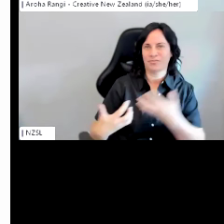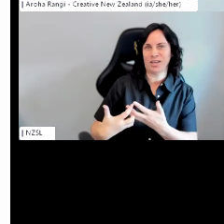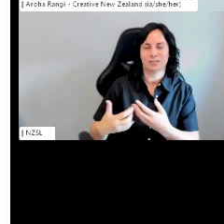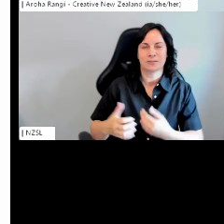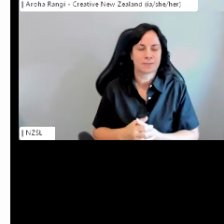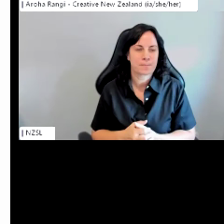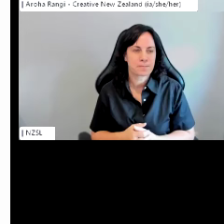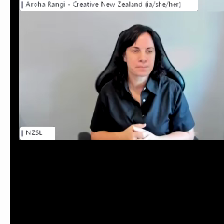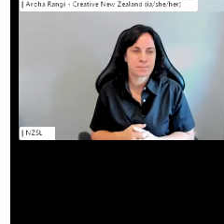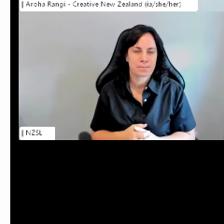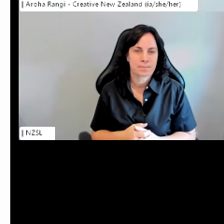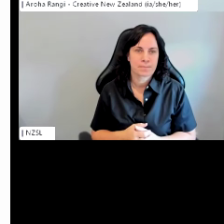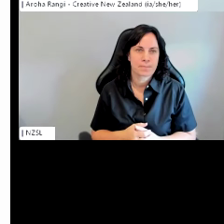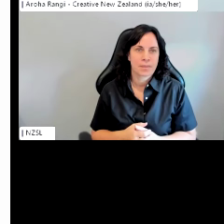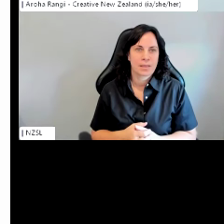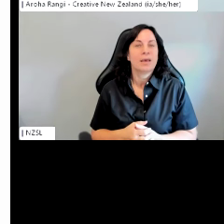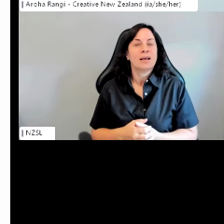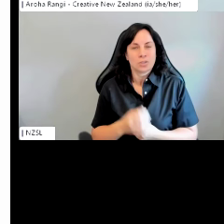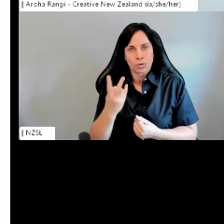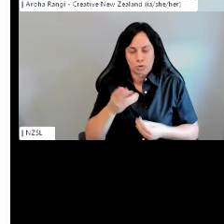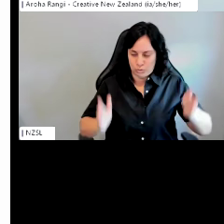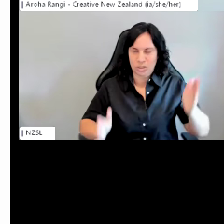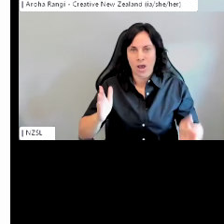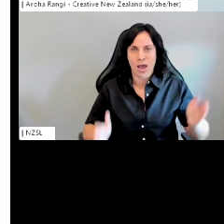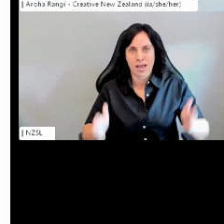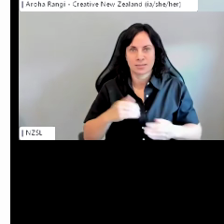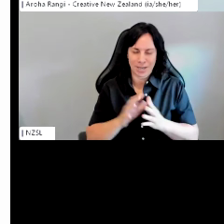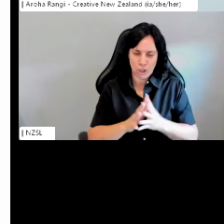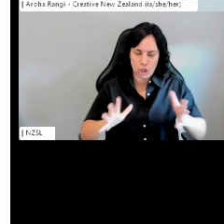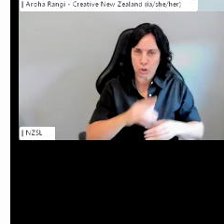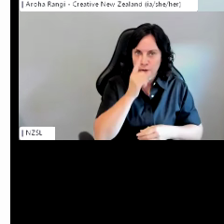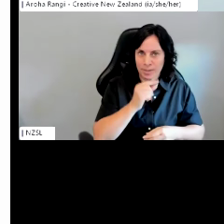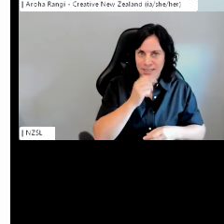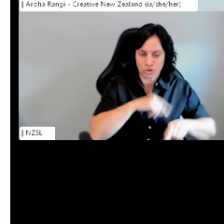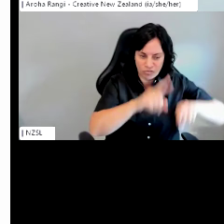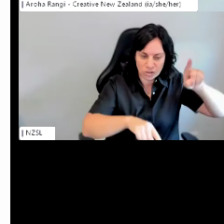uh I'm telling you the two sides of this here. Huge potential in diversity and youth, but they're